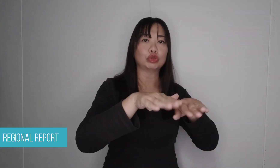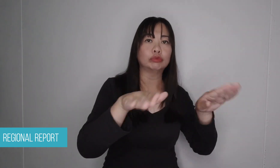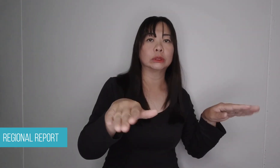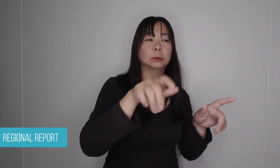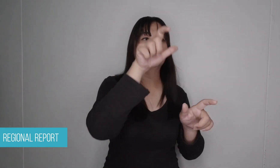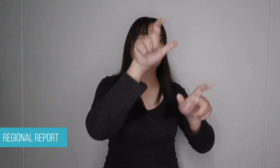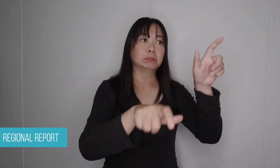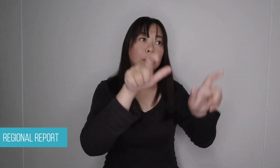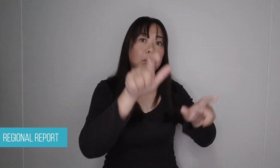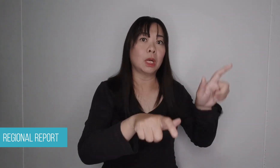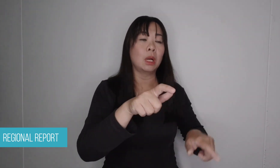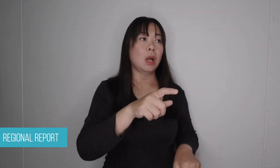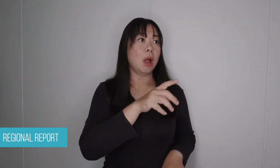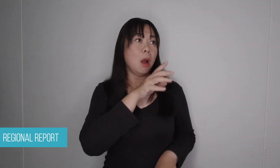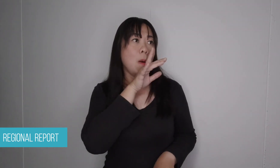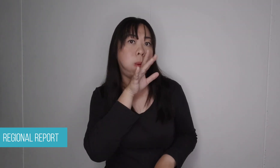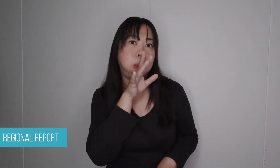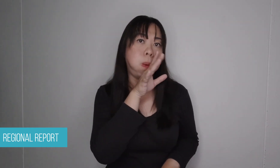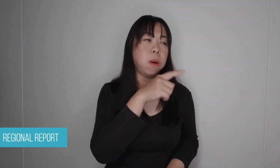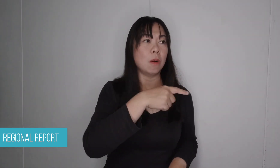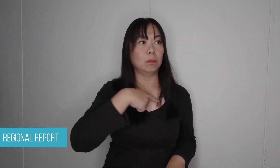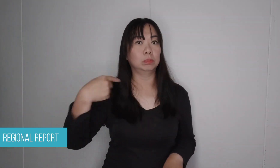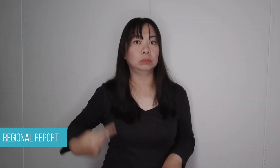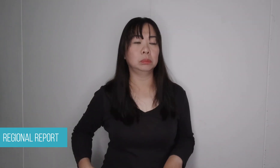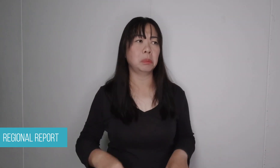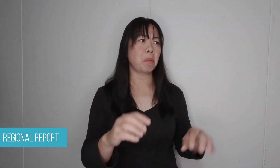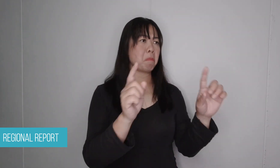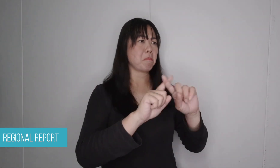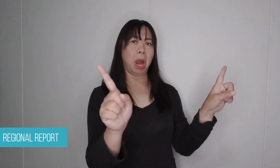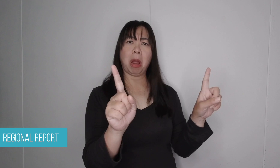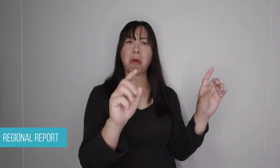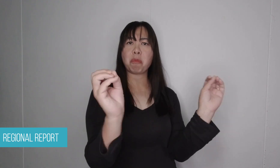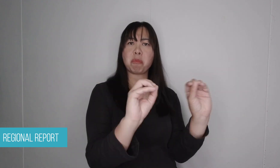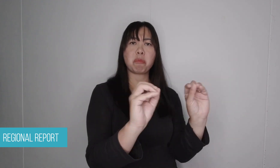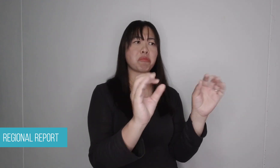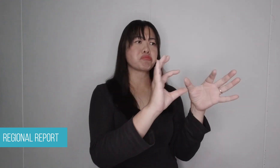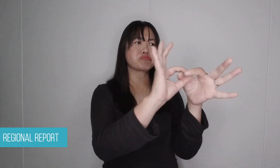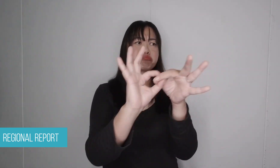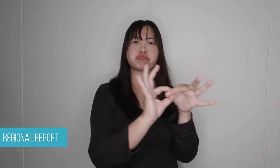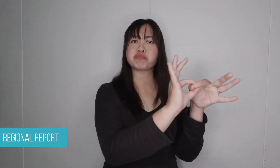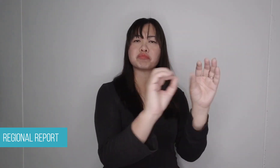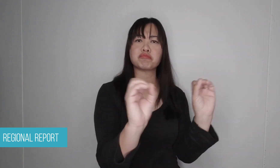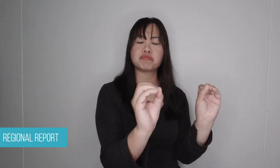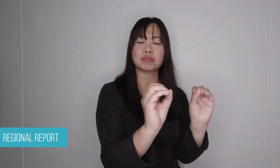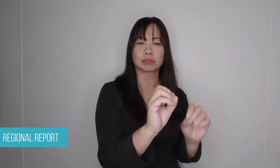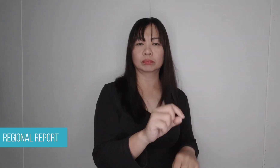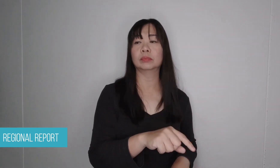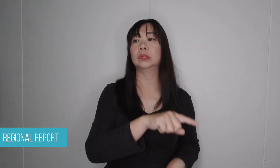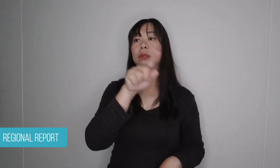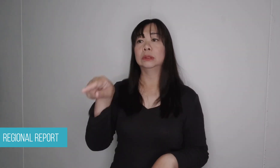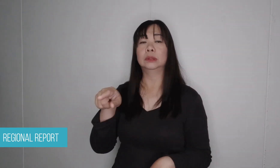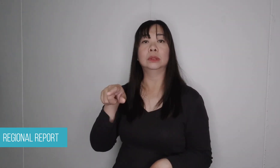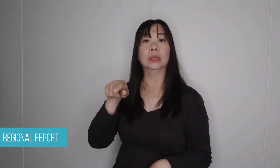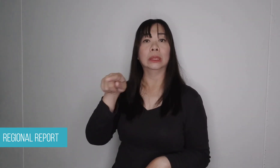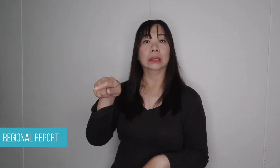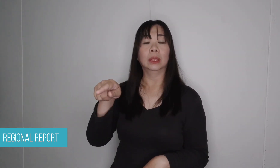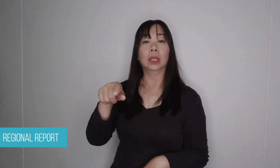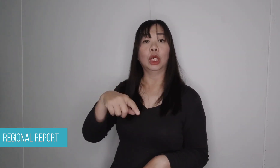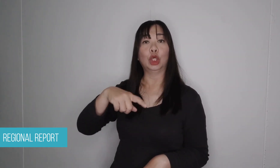who only use spoken language do not develop connections